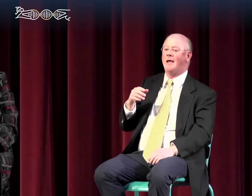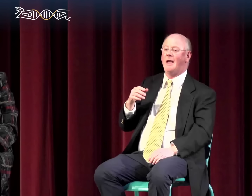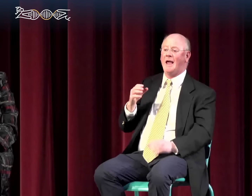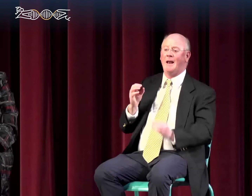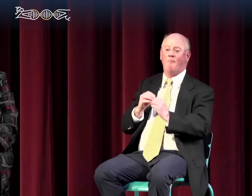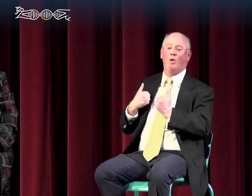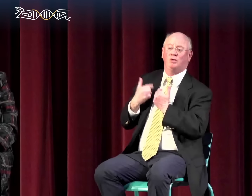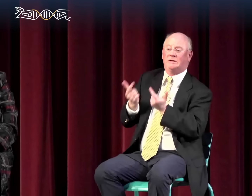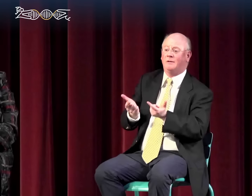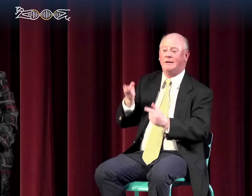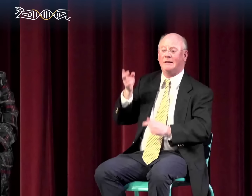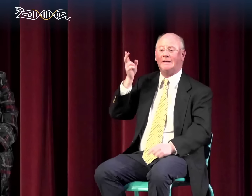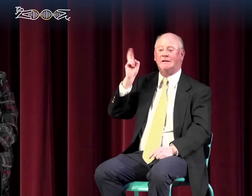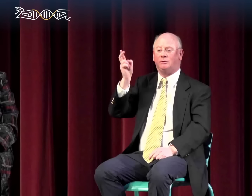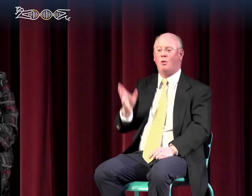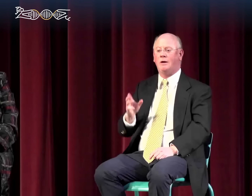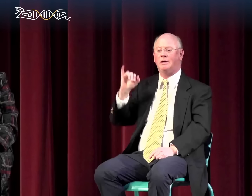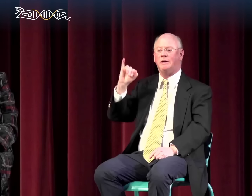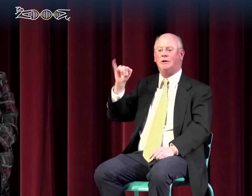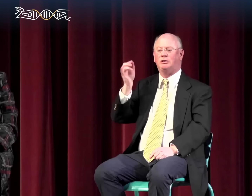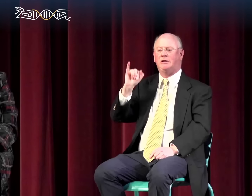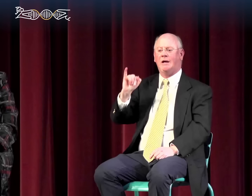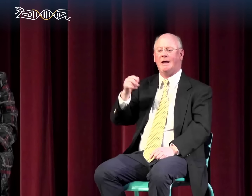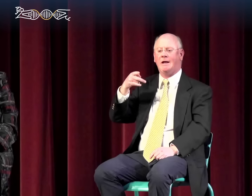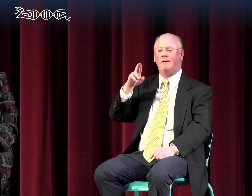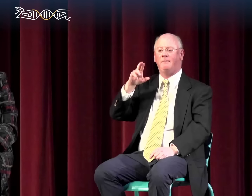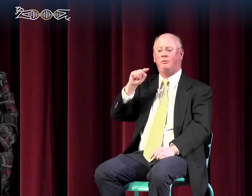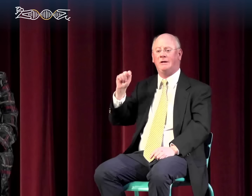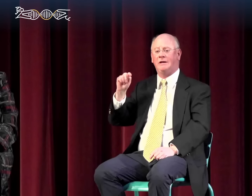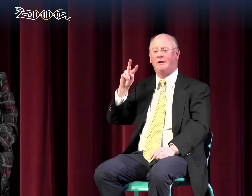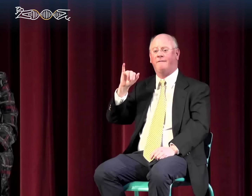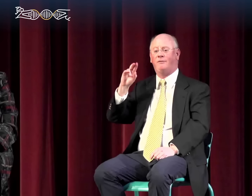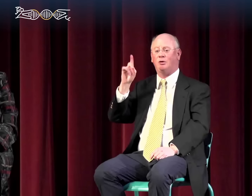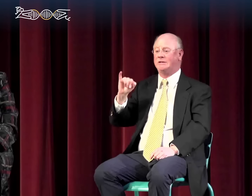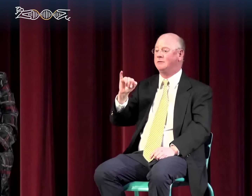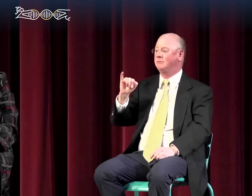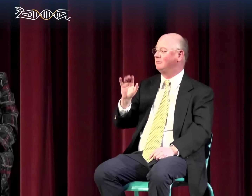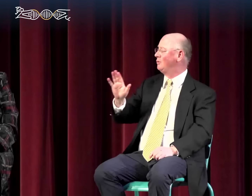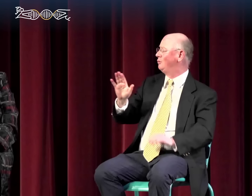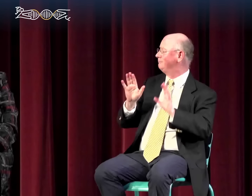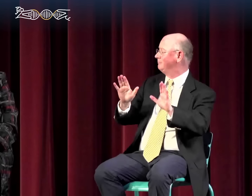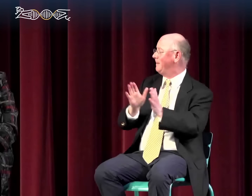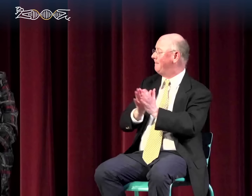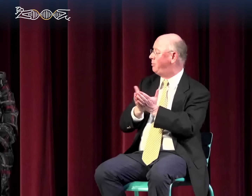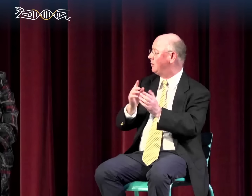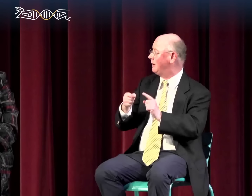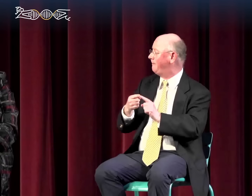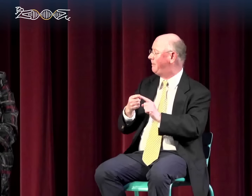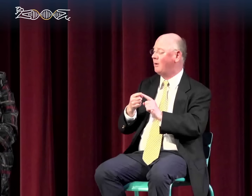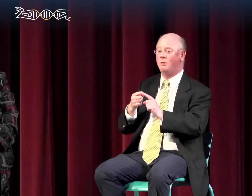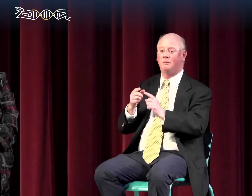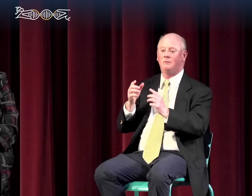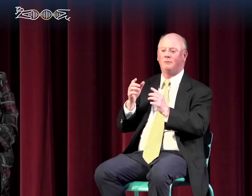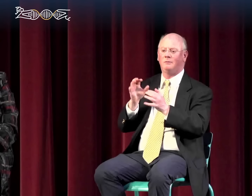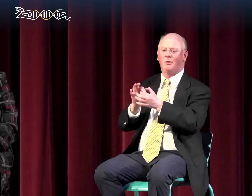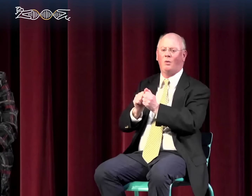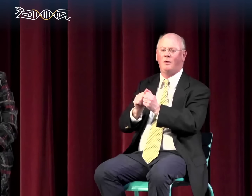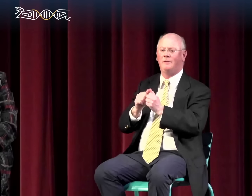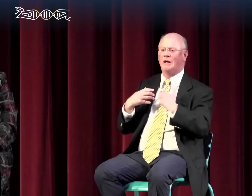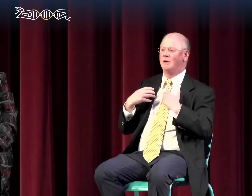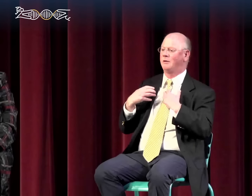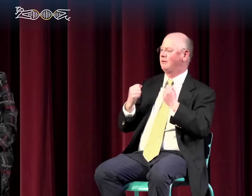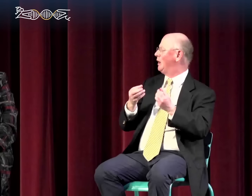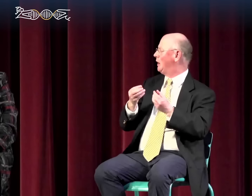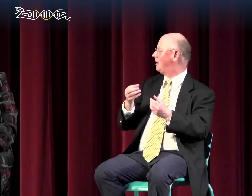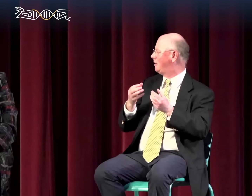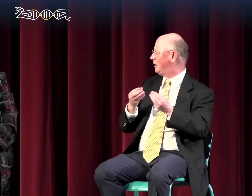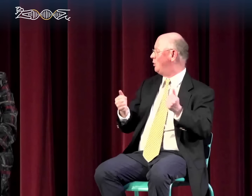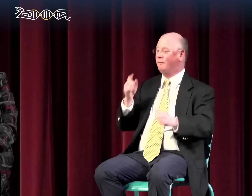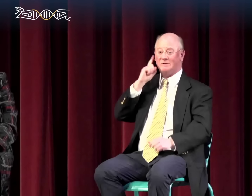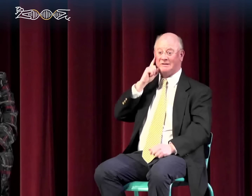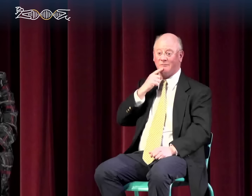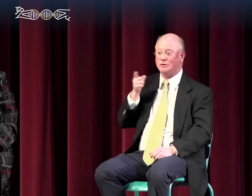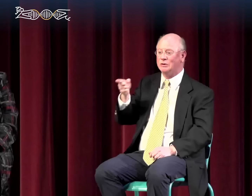Then more recent history worked on cure for deafness, they were using